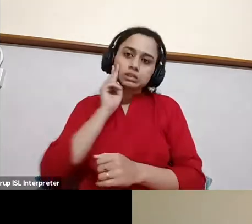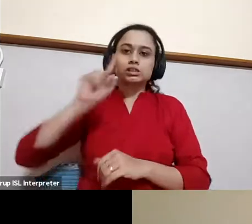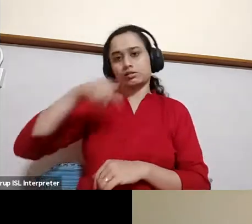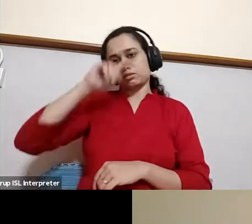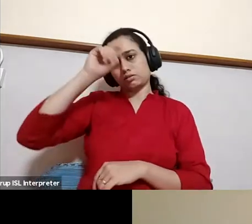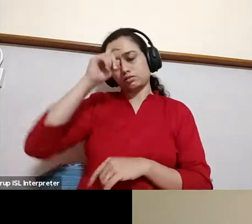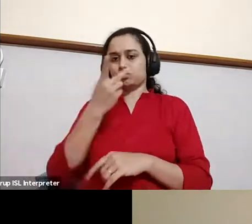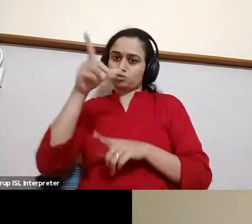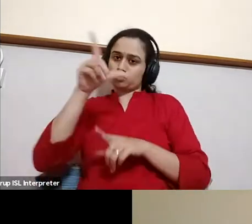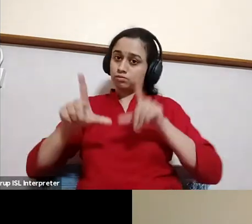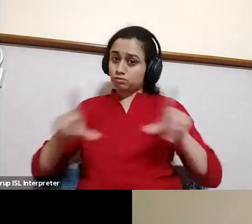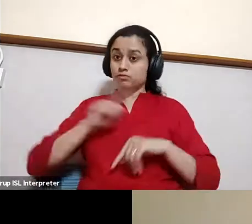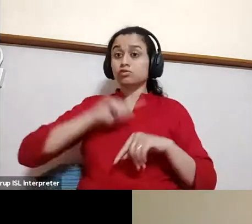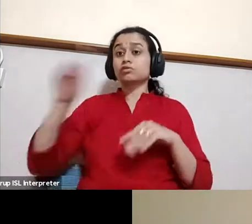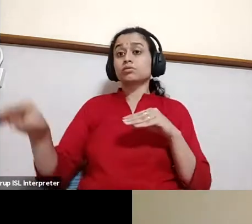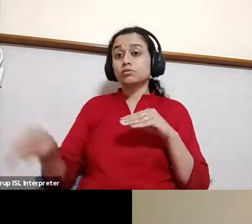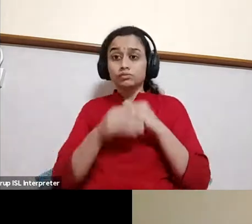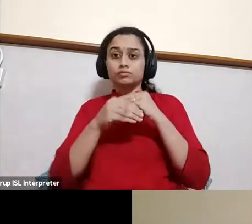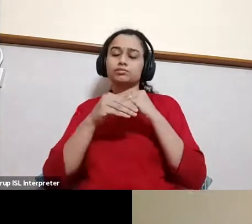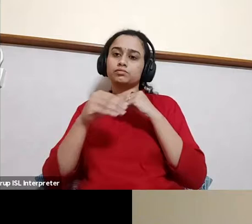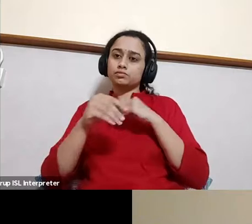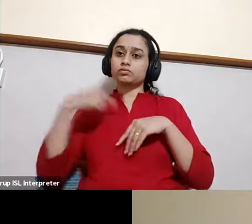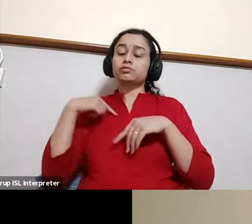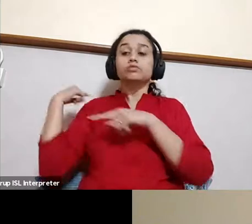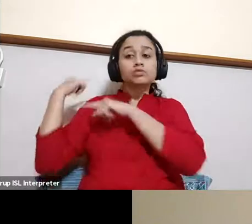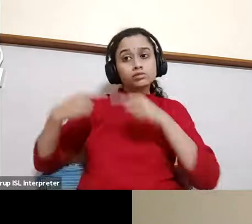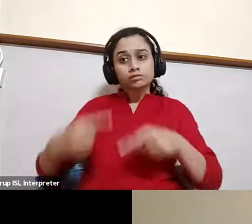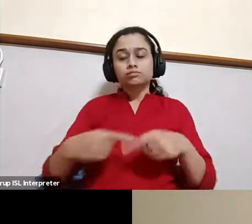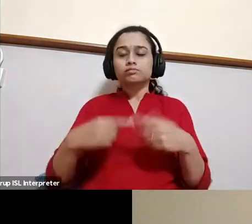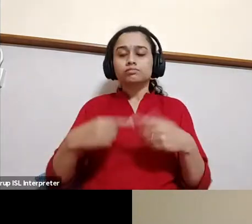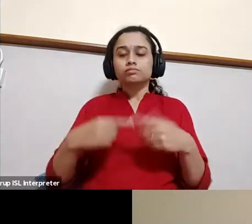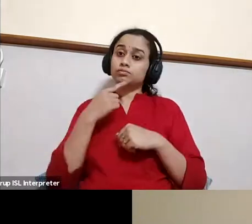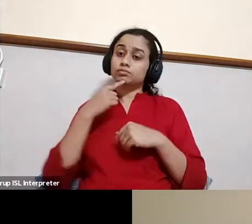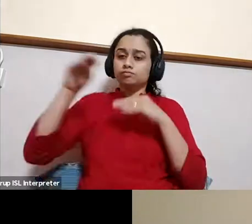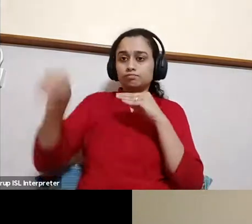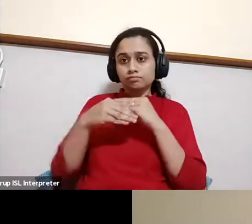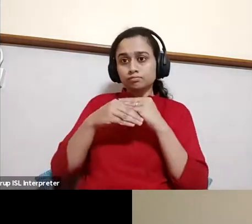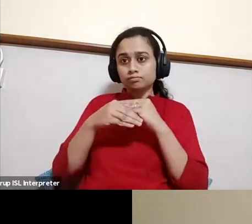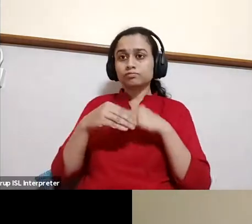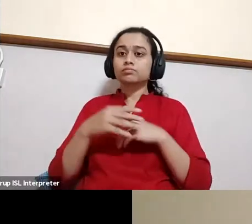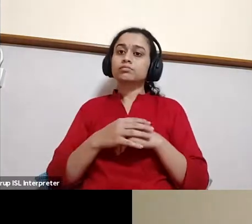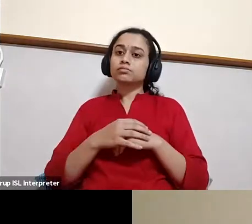and one more broadly on the history of studio portraiture which includes the the more kind